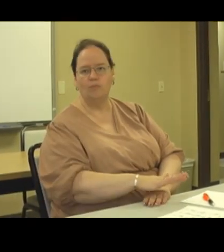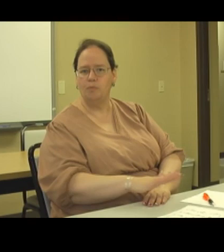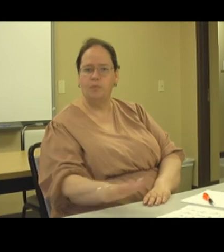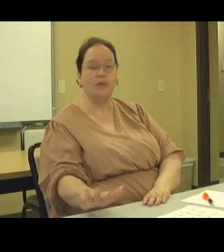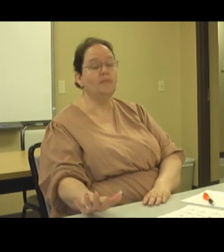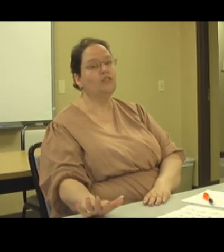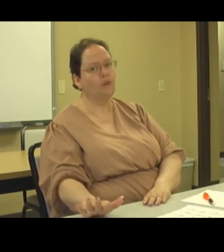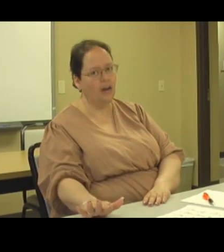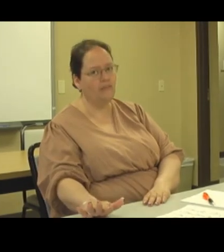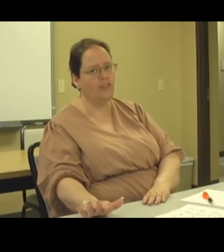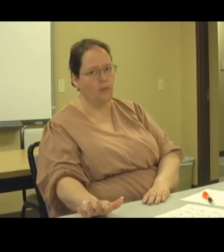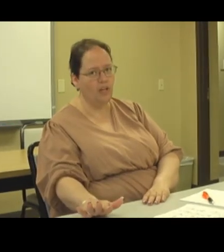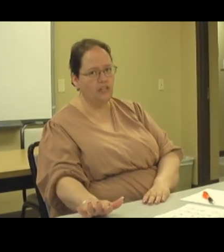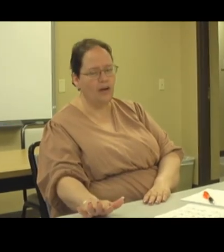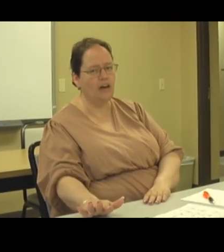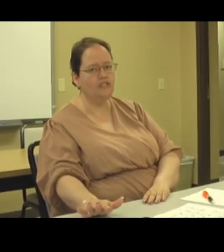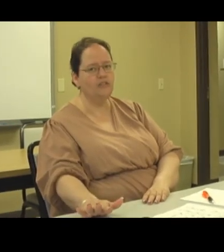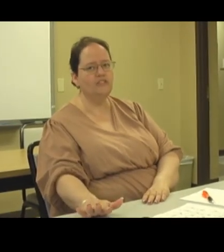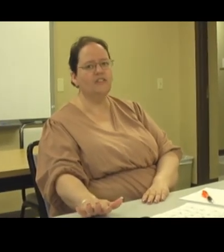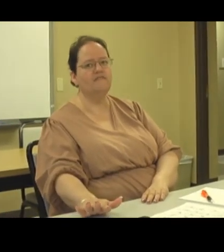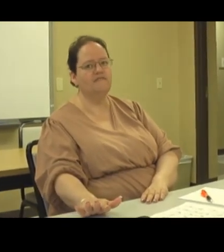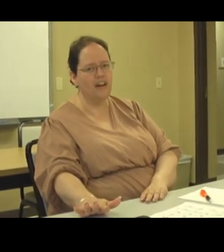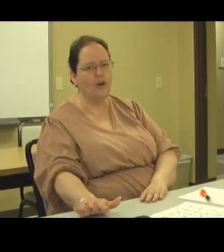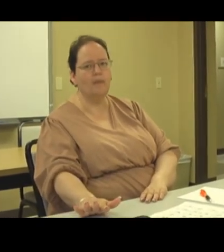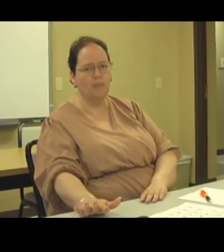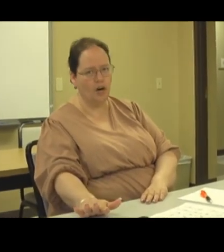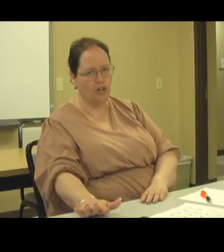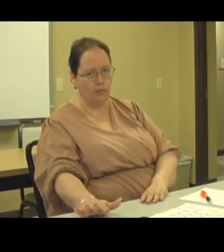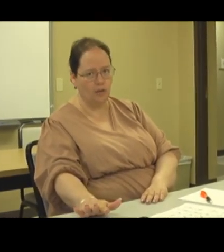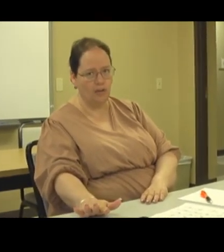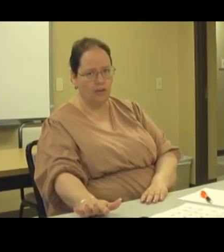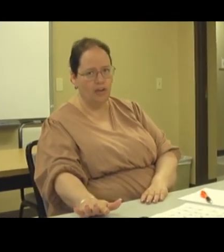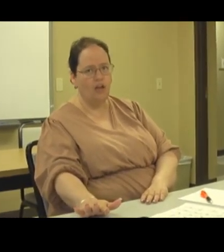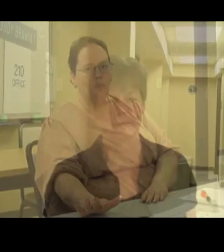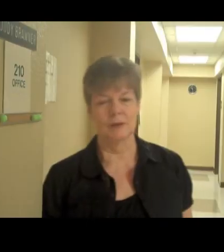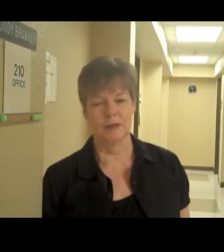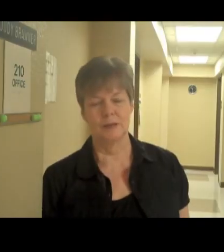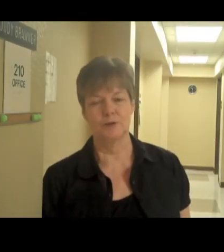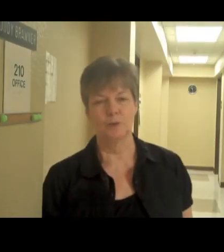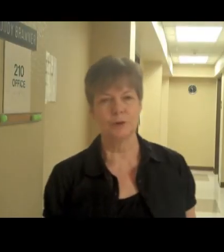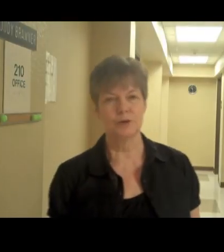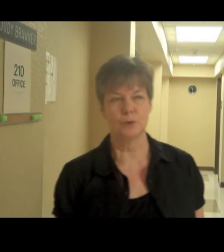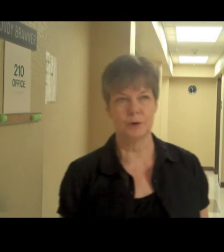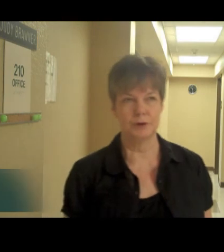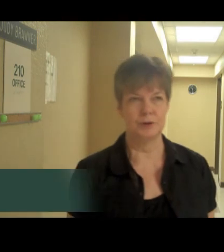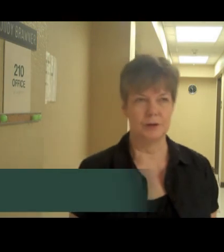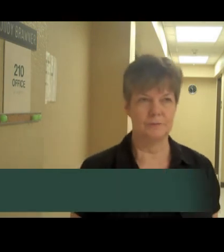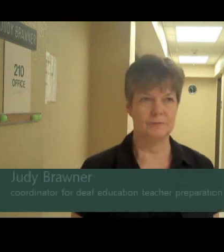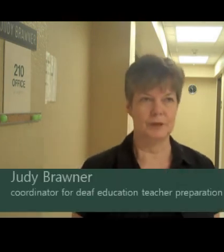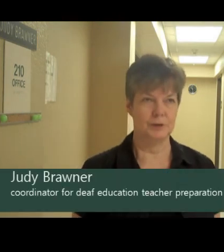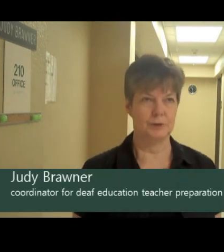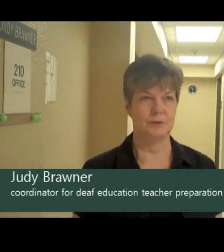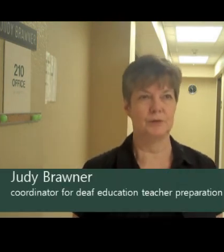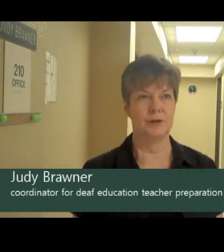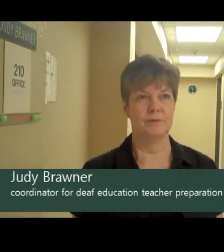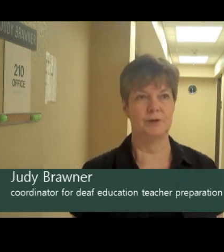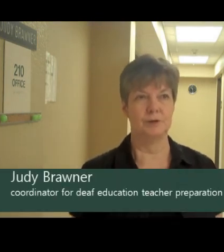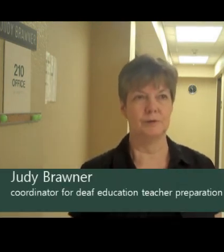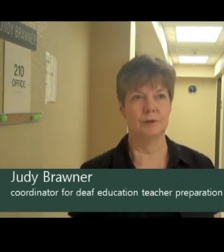pretty much where ever they want to. Our students are very marketable. There’s a real shortage of teachers for deaf children